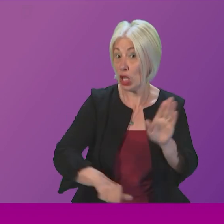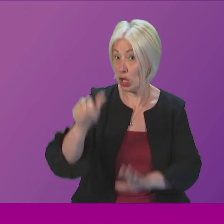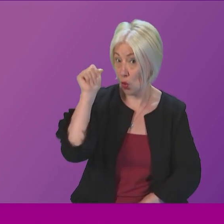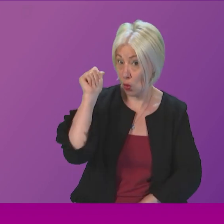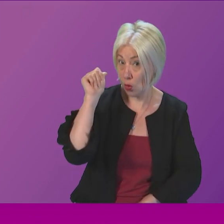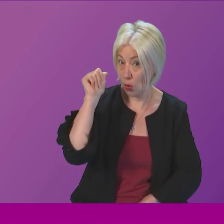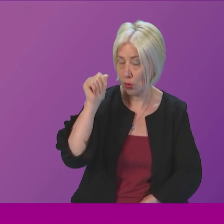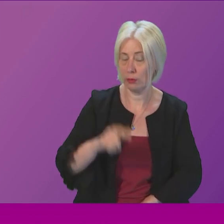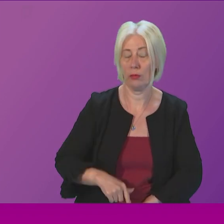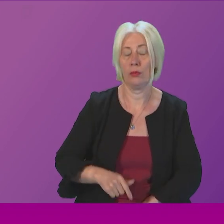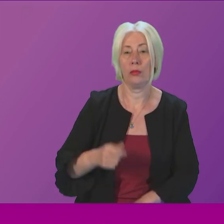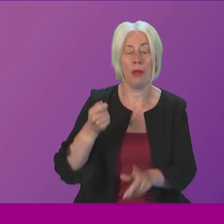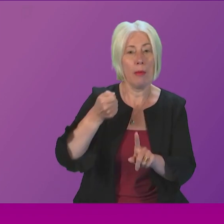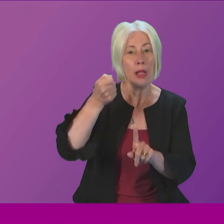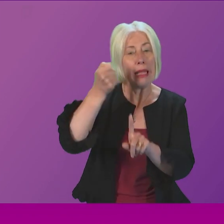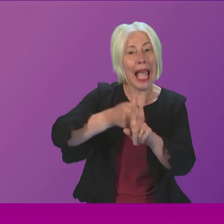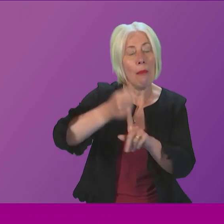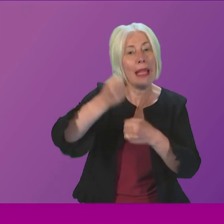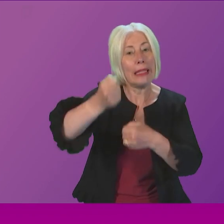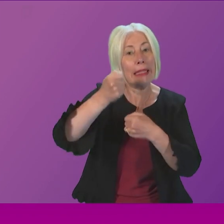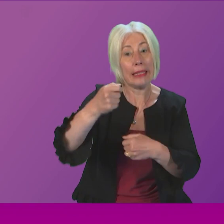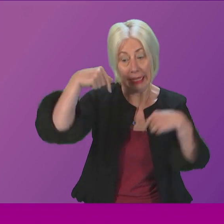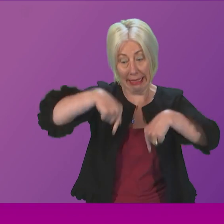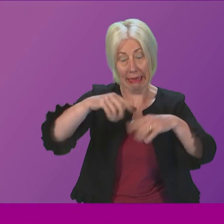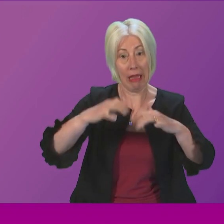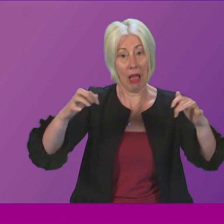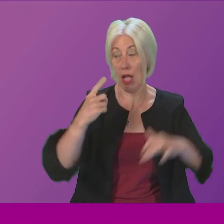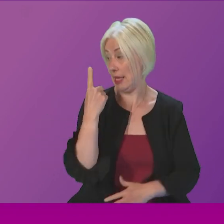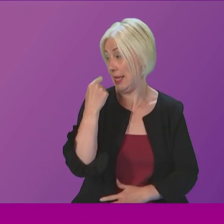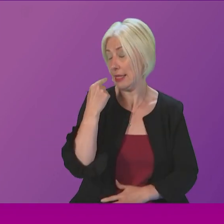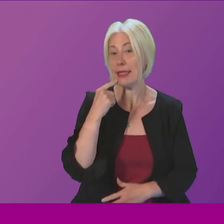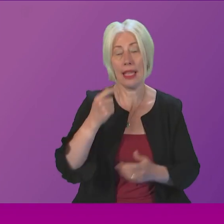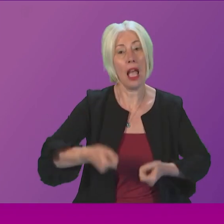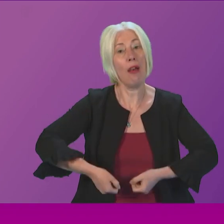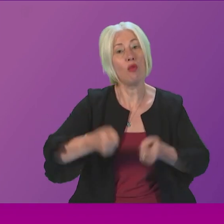Yesterday, campaigners were in Parliament, raising the issue once more.